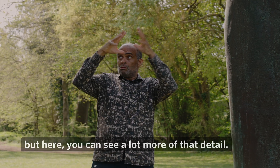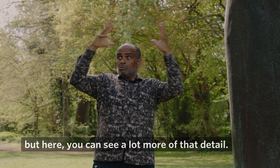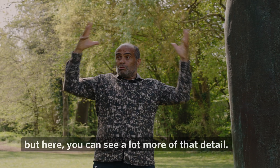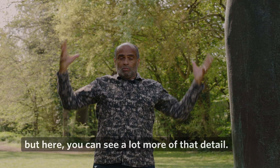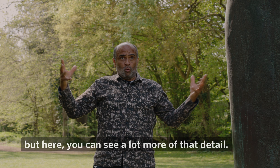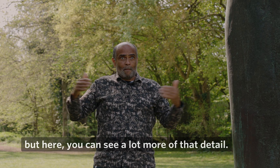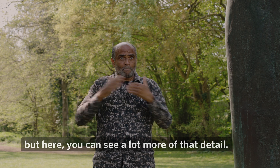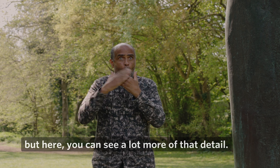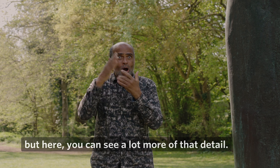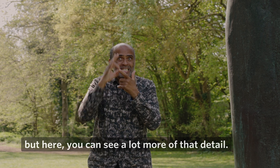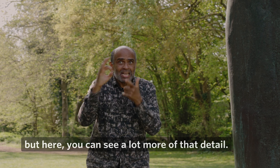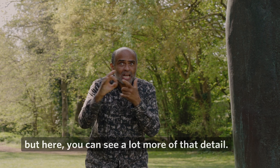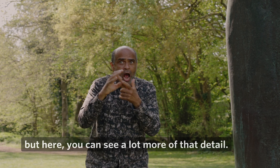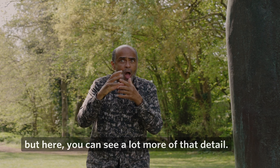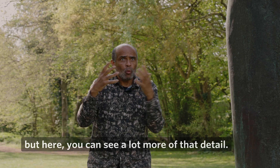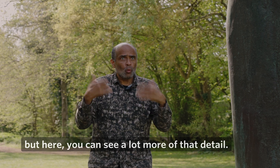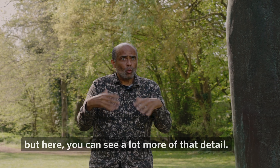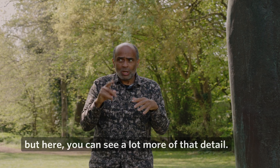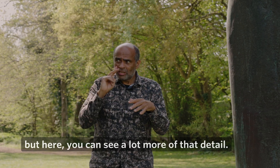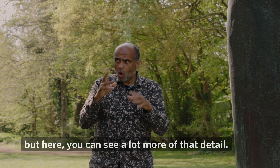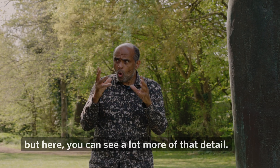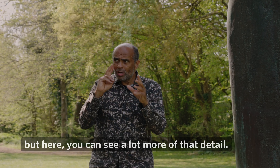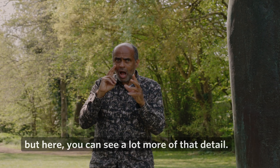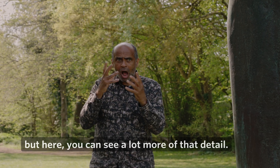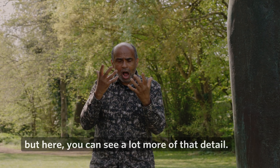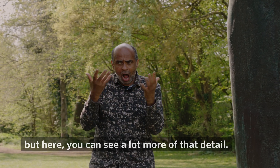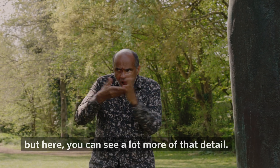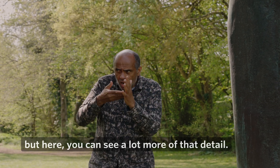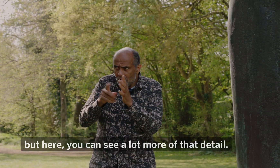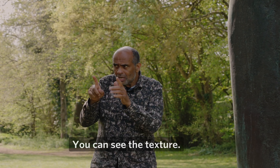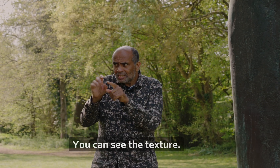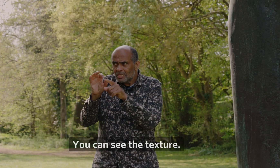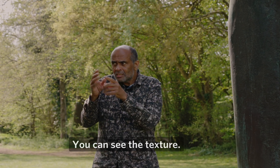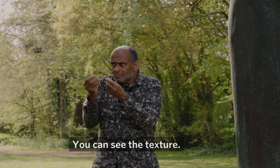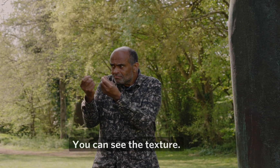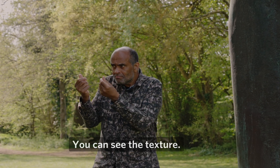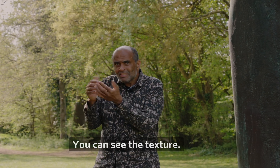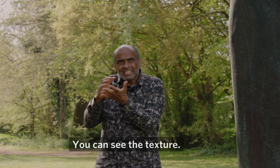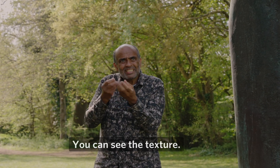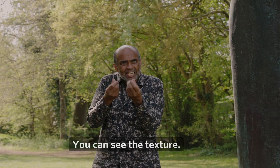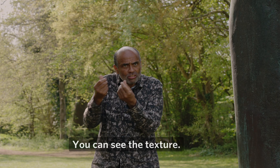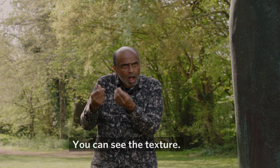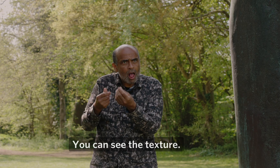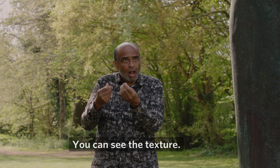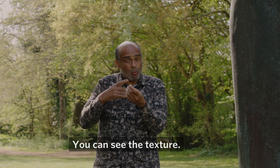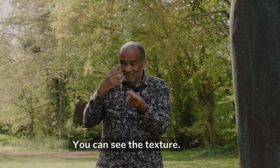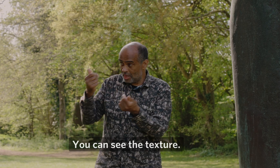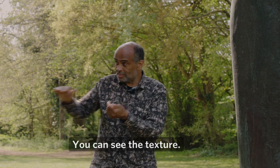but here, you can see a lot more of that detail. You can see the texture.